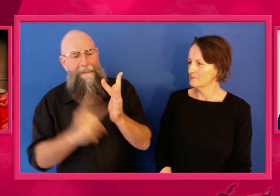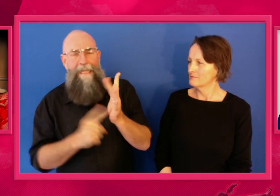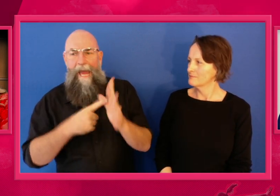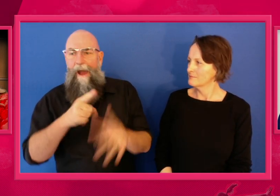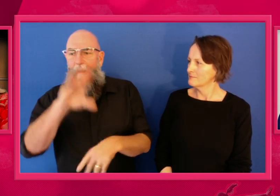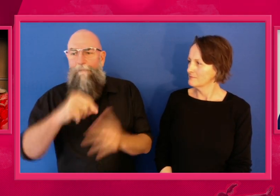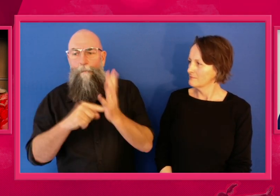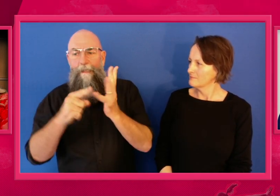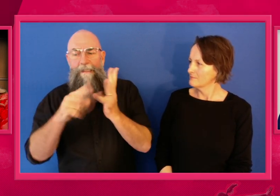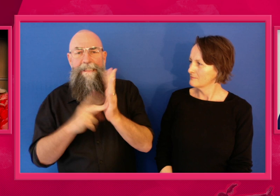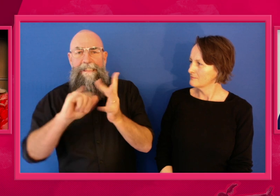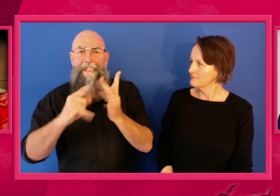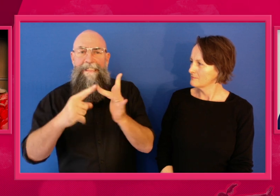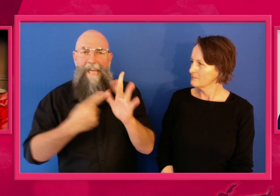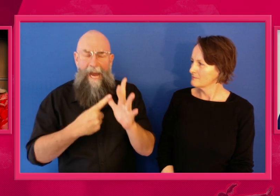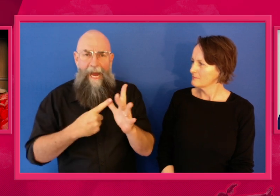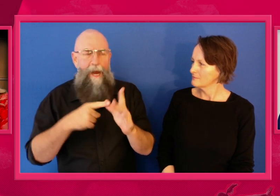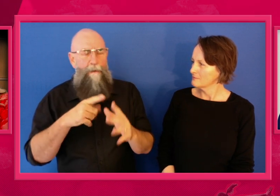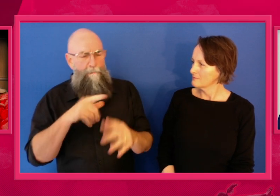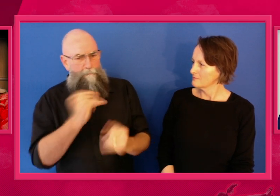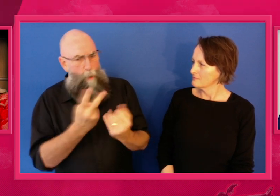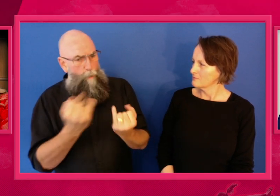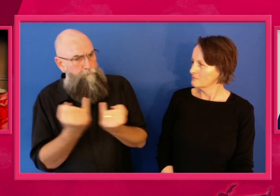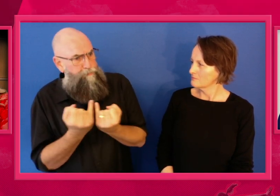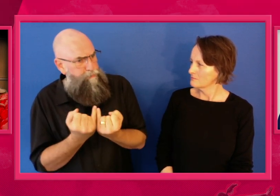Rheed McCracken: There's a mutual respect for sure, I think. Because we've raced each